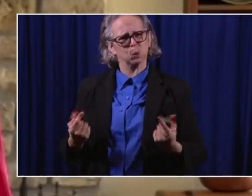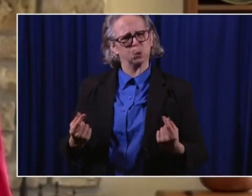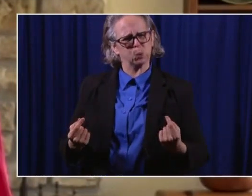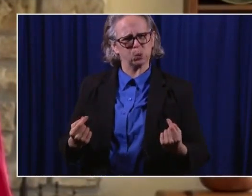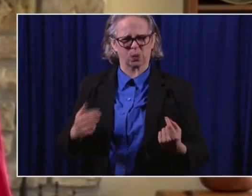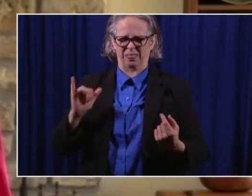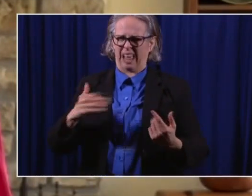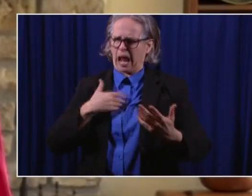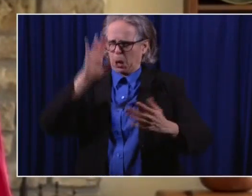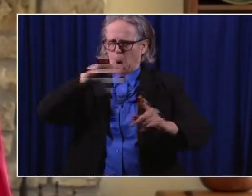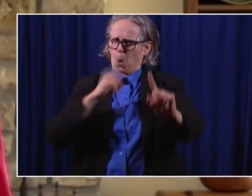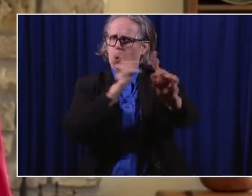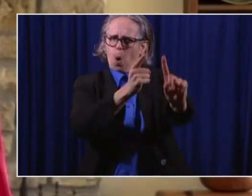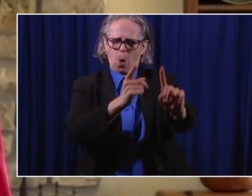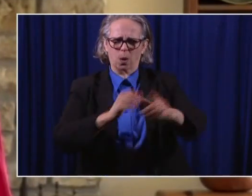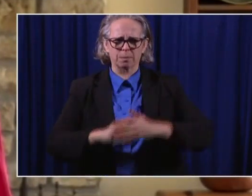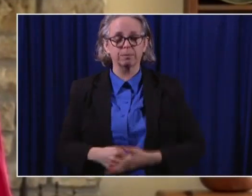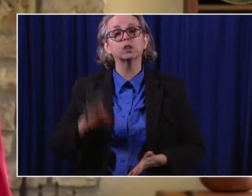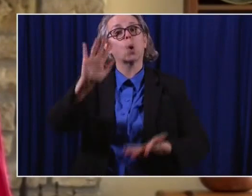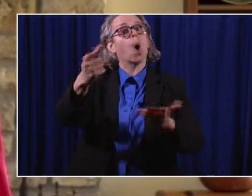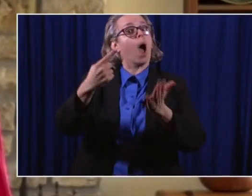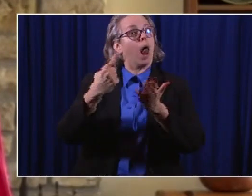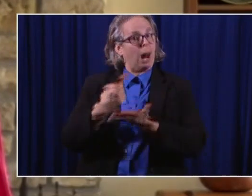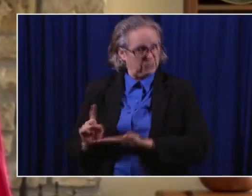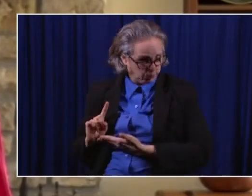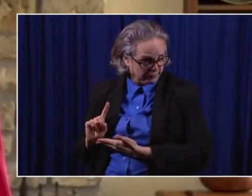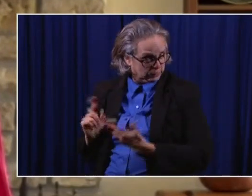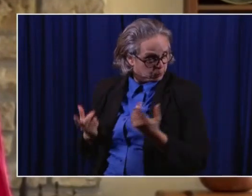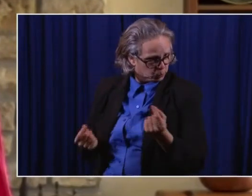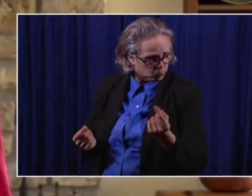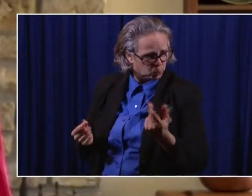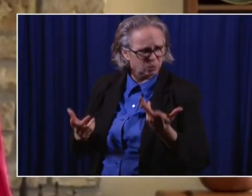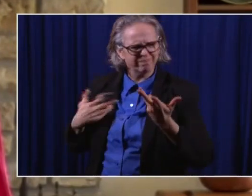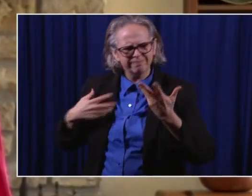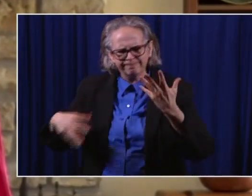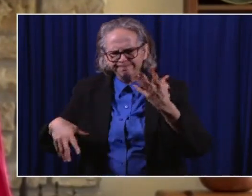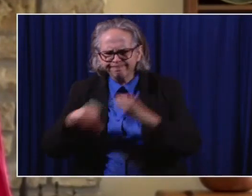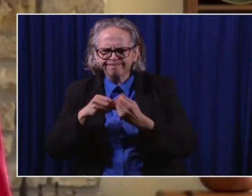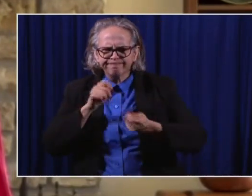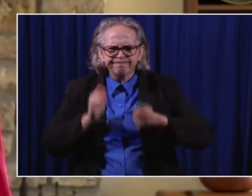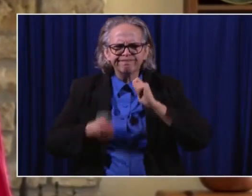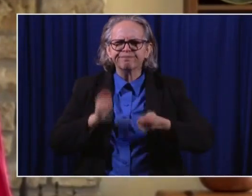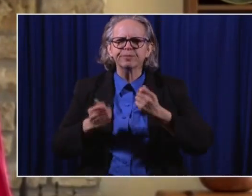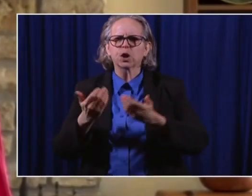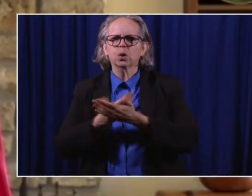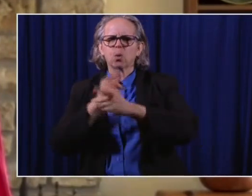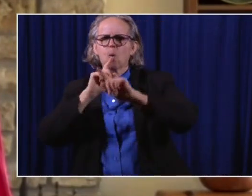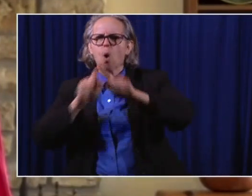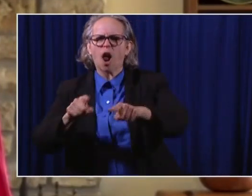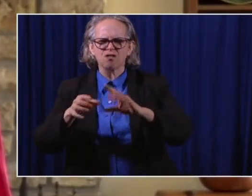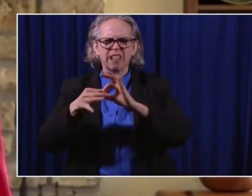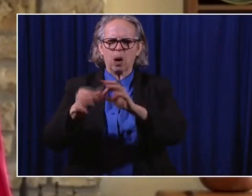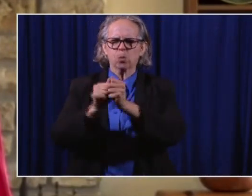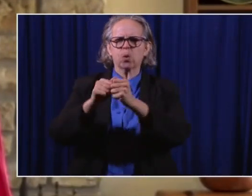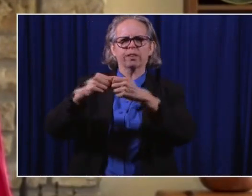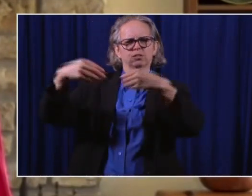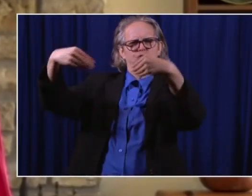THIS WEEKEND AND LAS WE STARTED DOWN THAT PATH LAST WEEK WITH RETAIL MASK ORDERS.